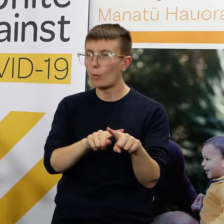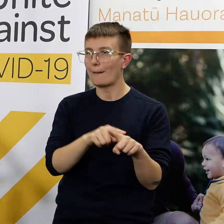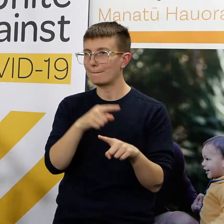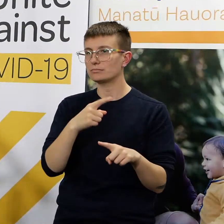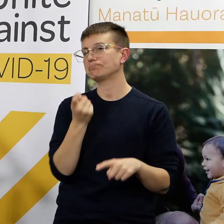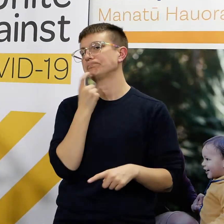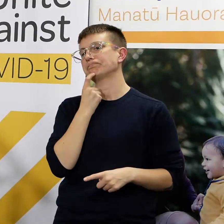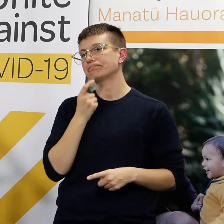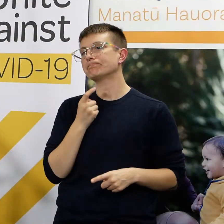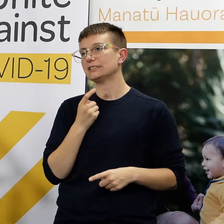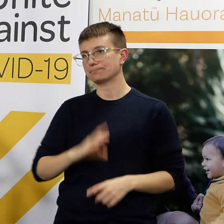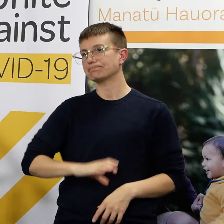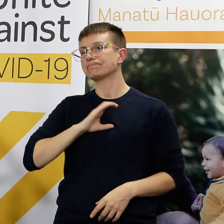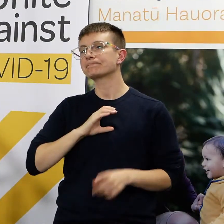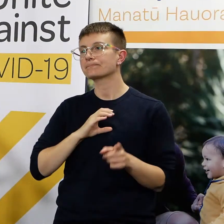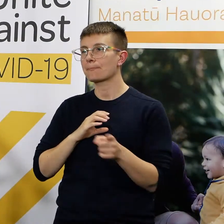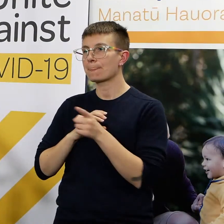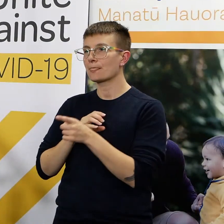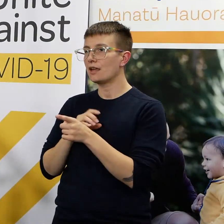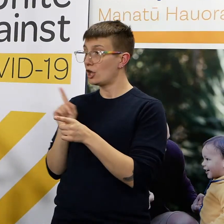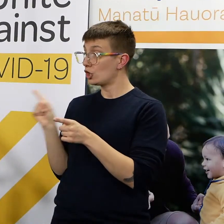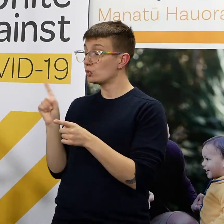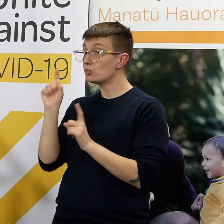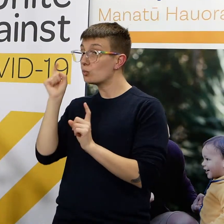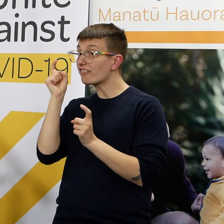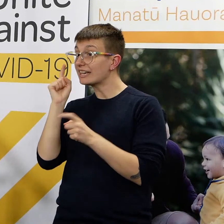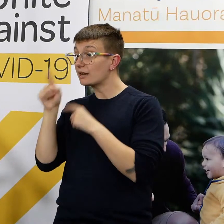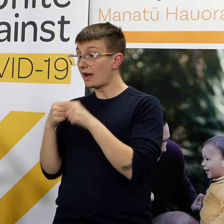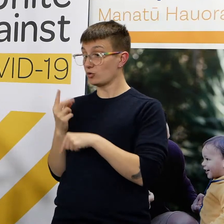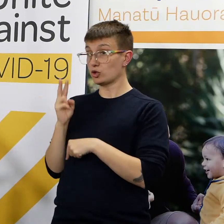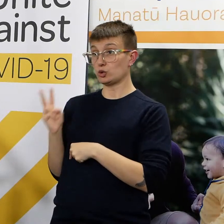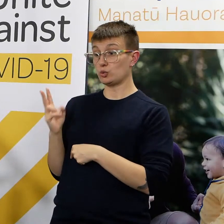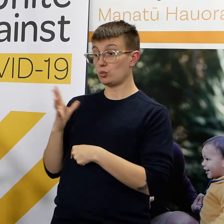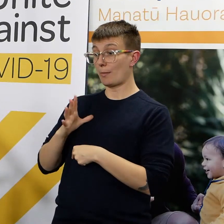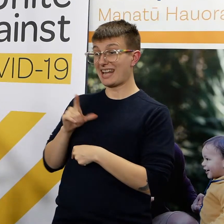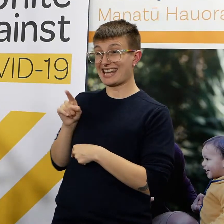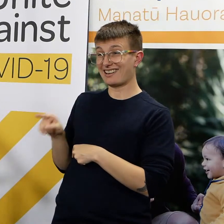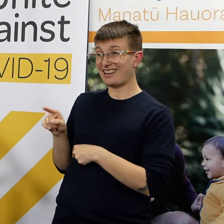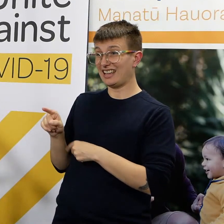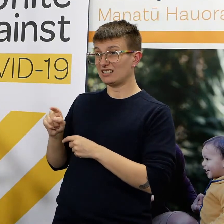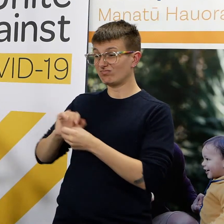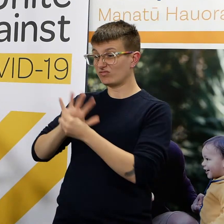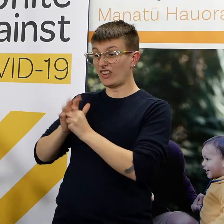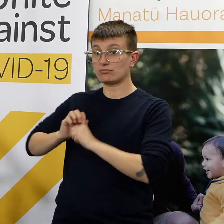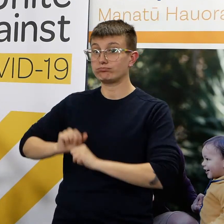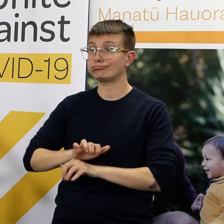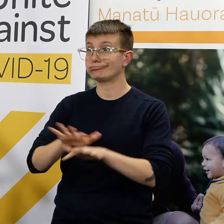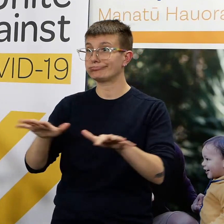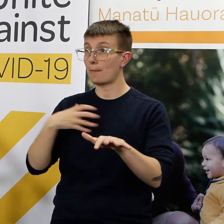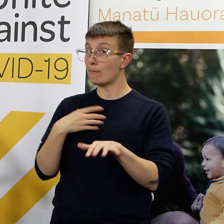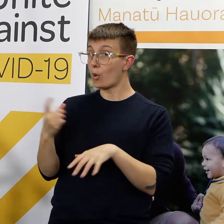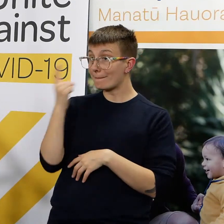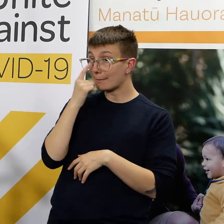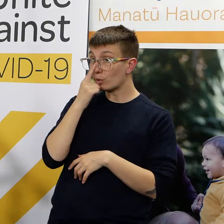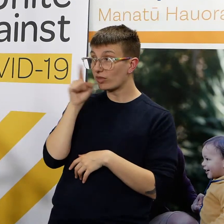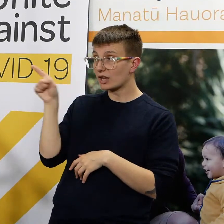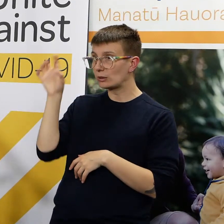have infected more people? I'm not nervous about that. And what we are doing of course, is